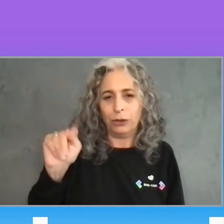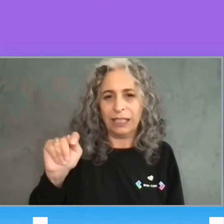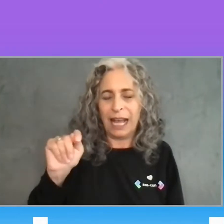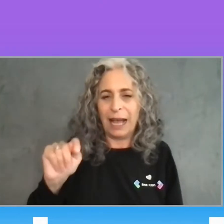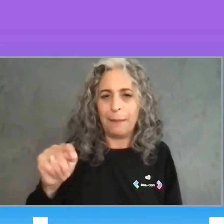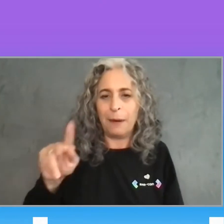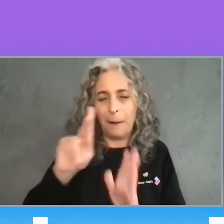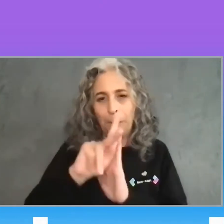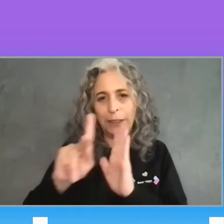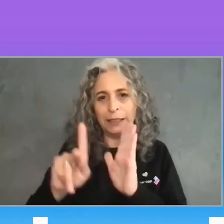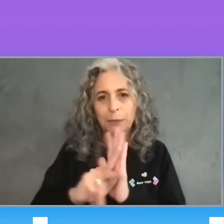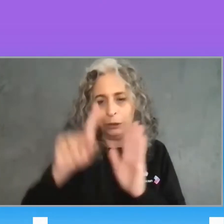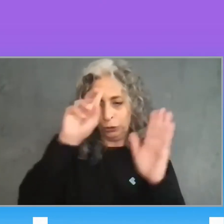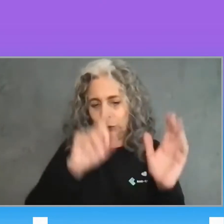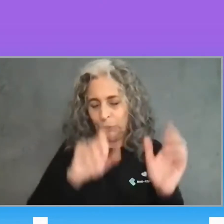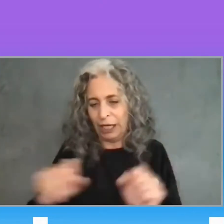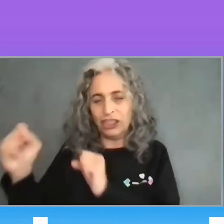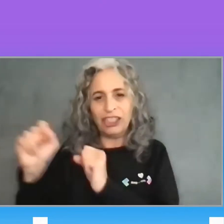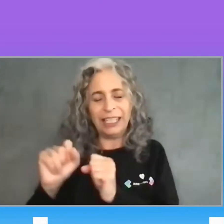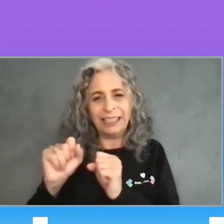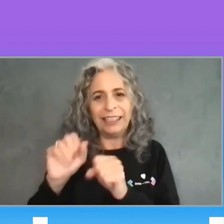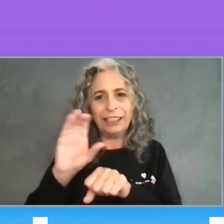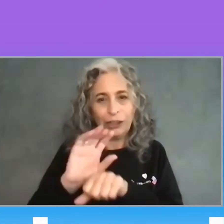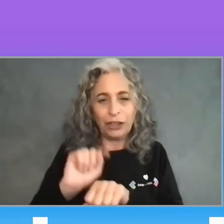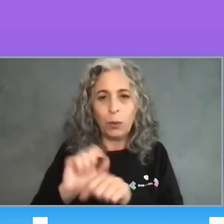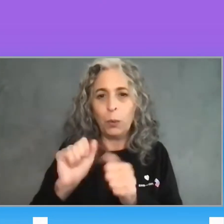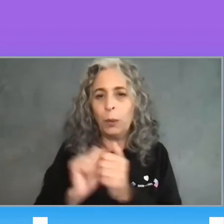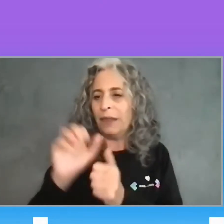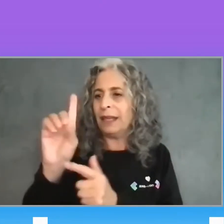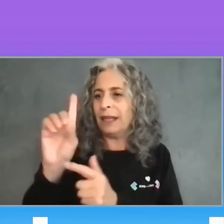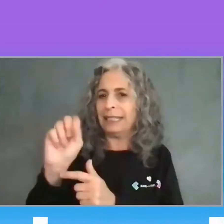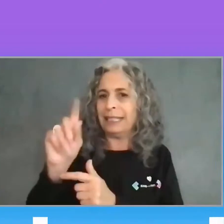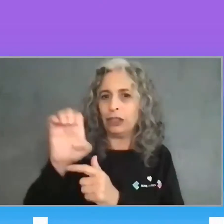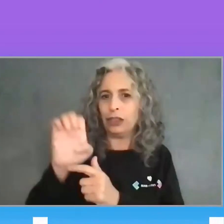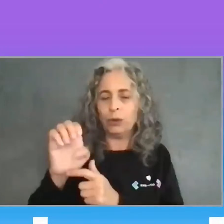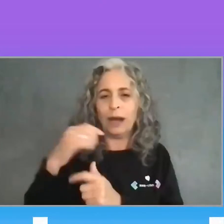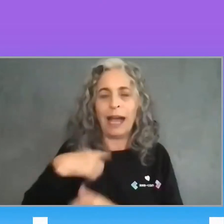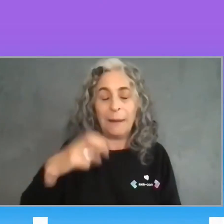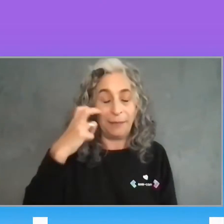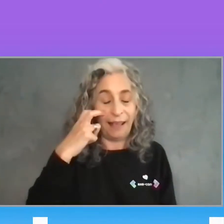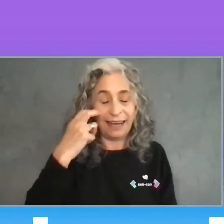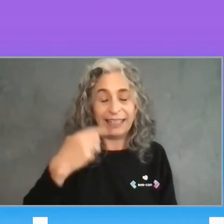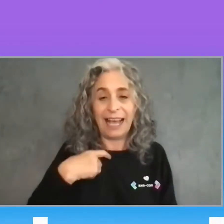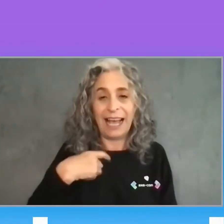consultant with Deque. I am also